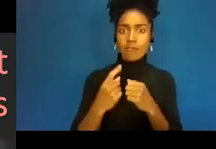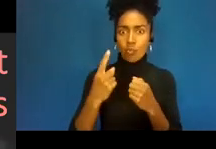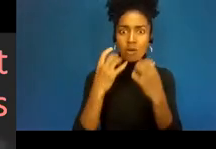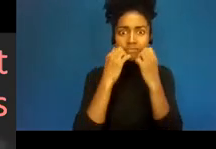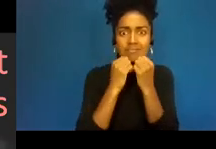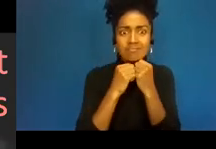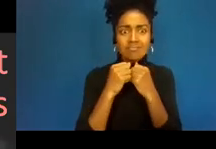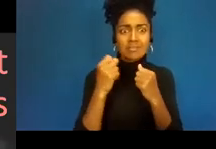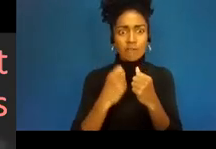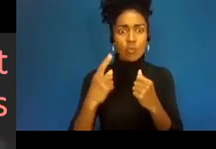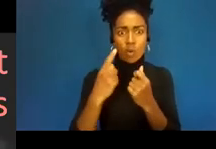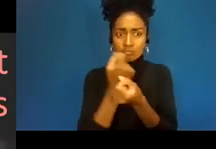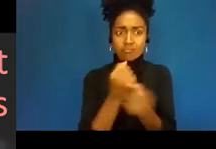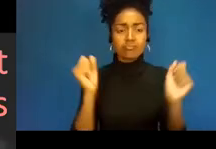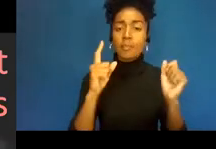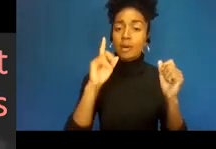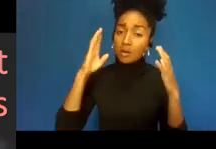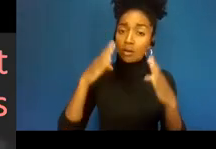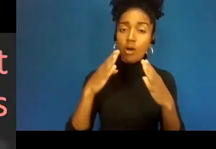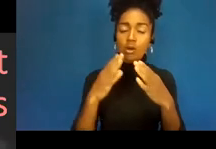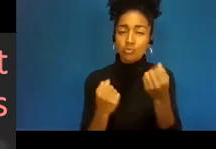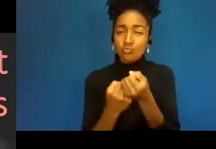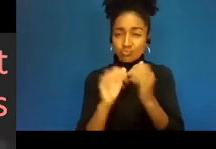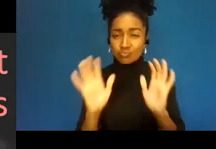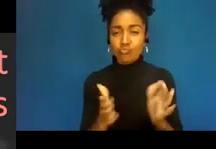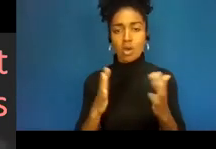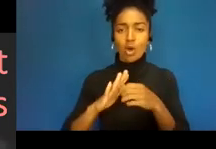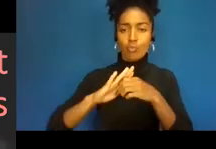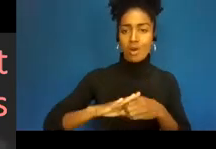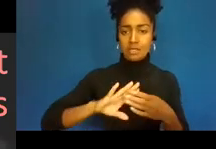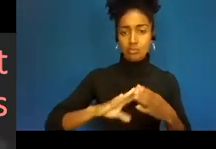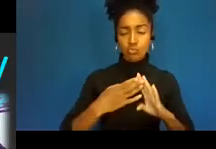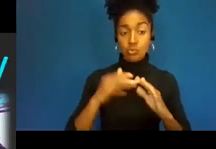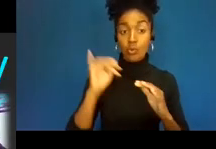So let's hold that in mind as we move forward.